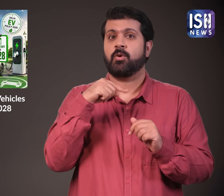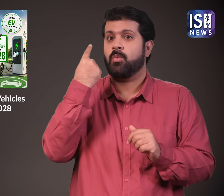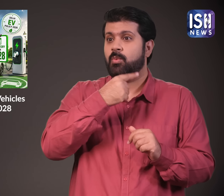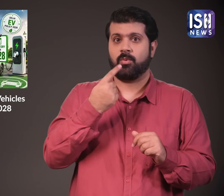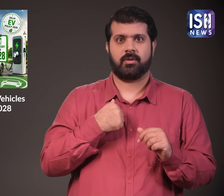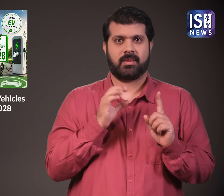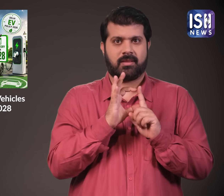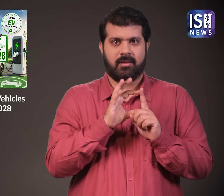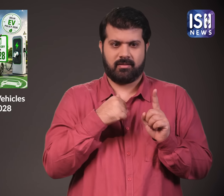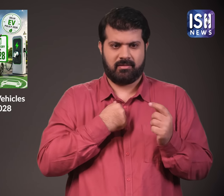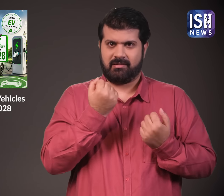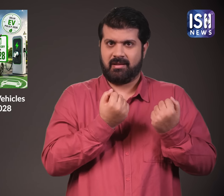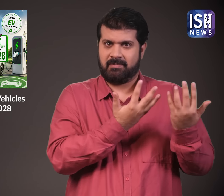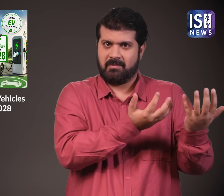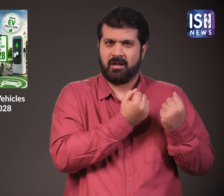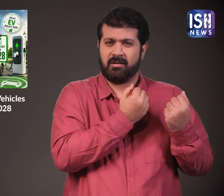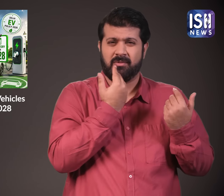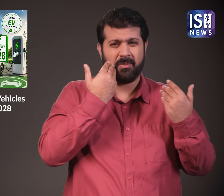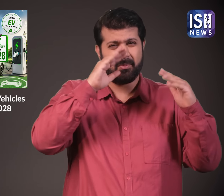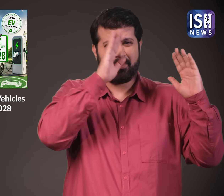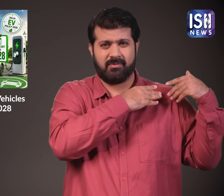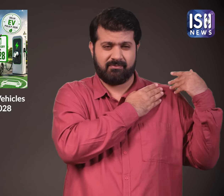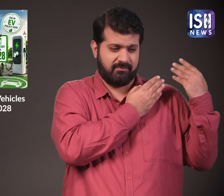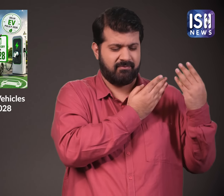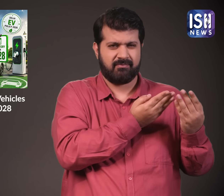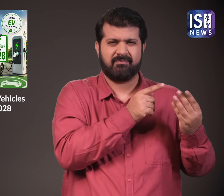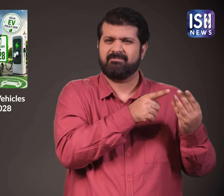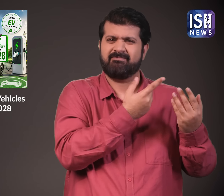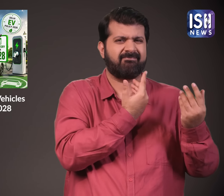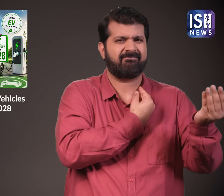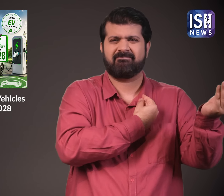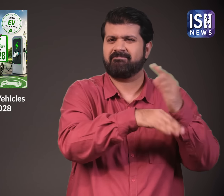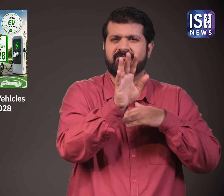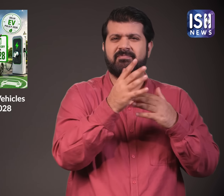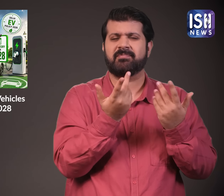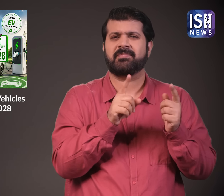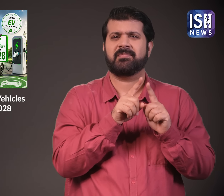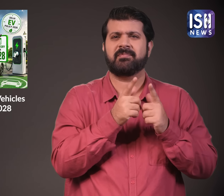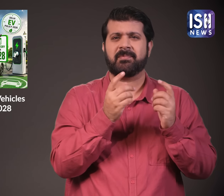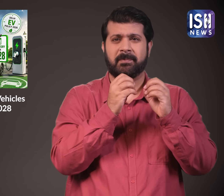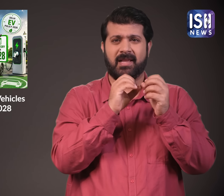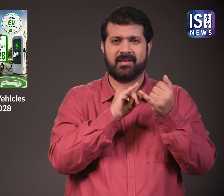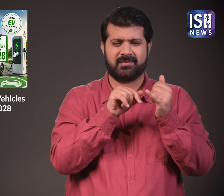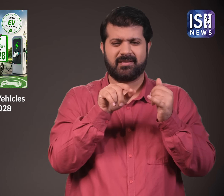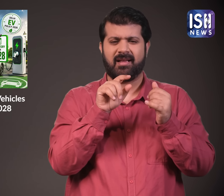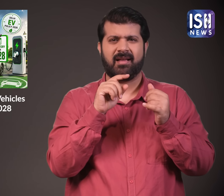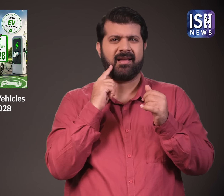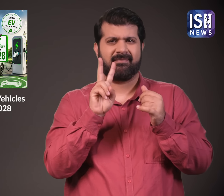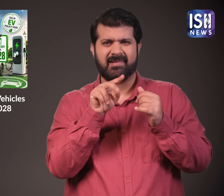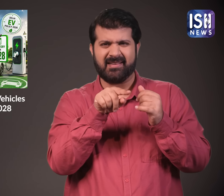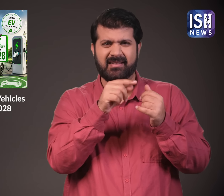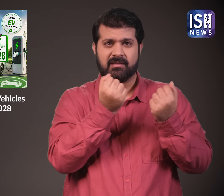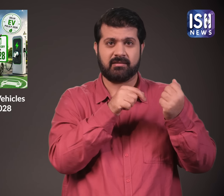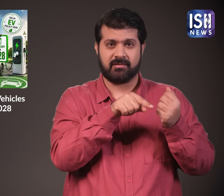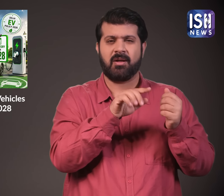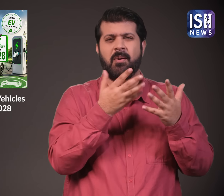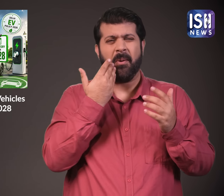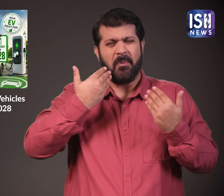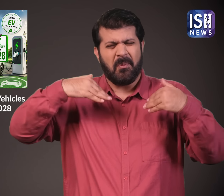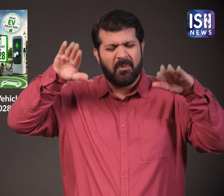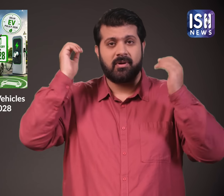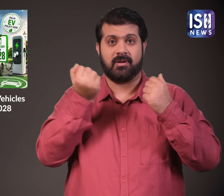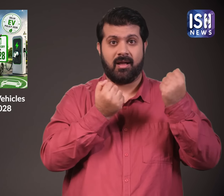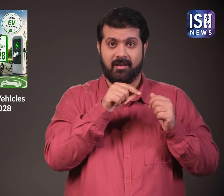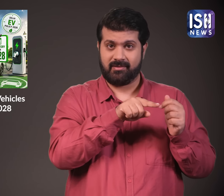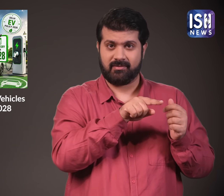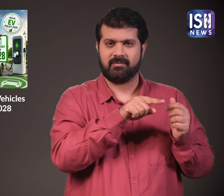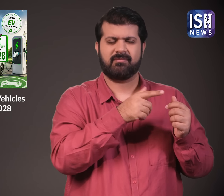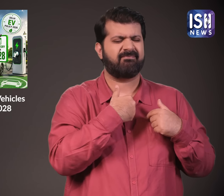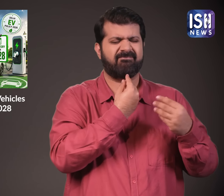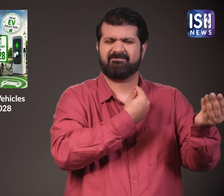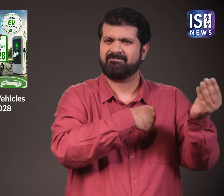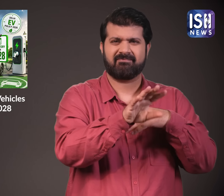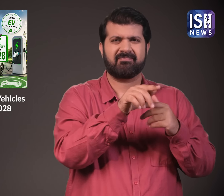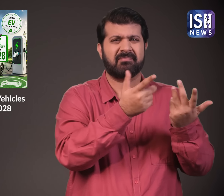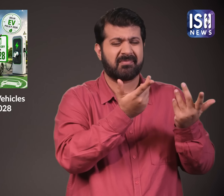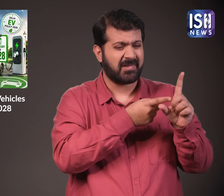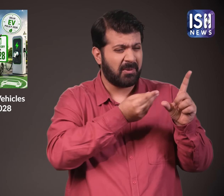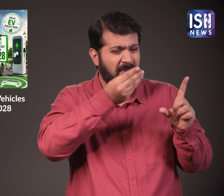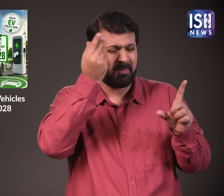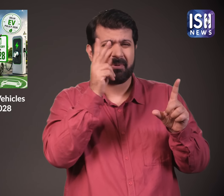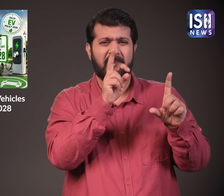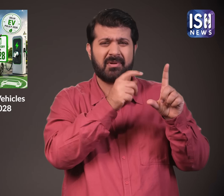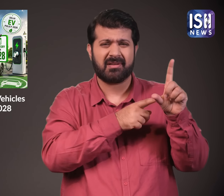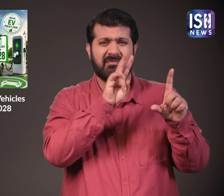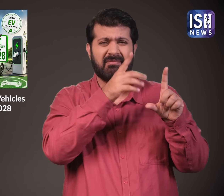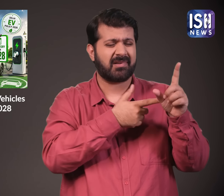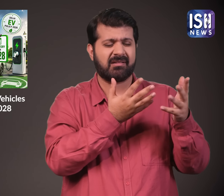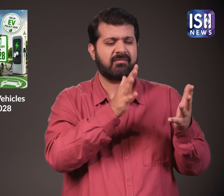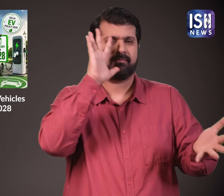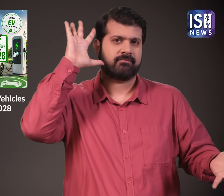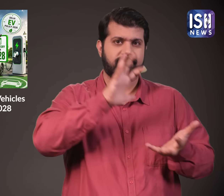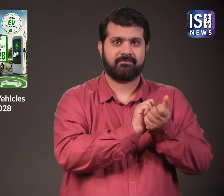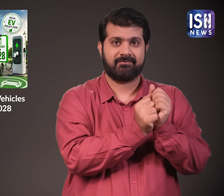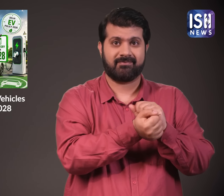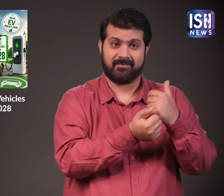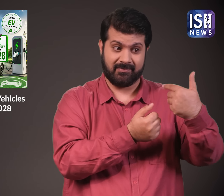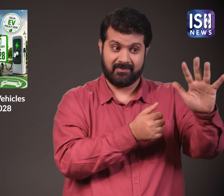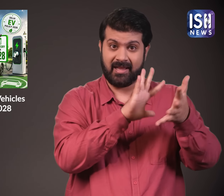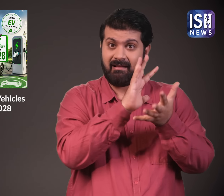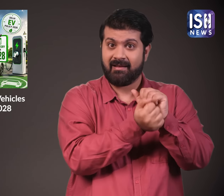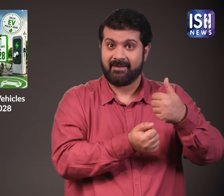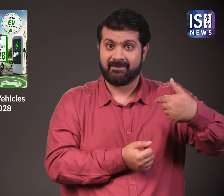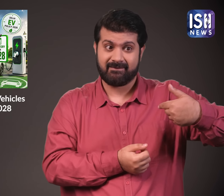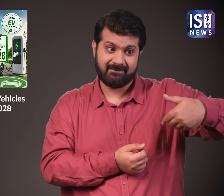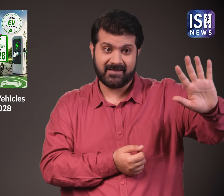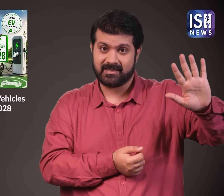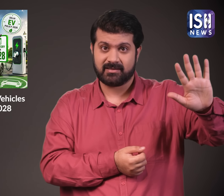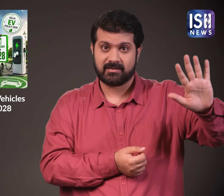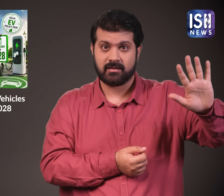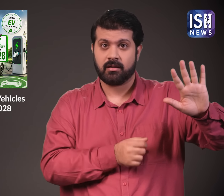People who scrap an old Delhi-registered BS-IV or older four-wheeler, may be couple decades old,